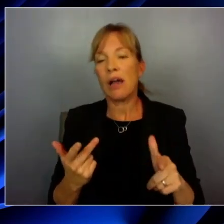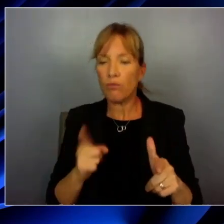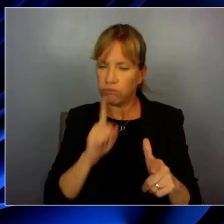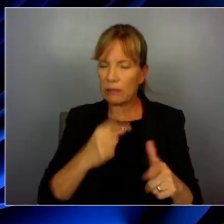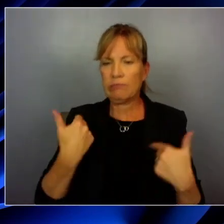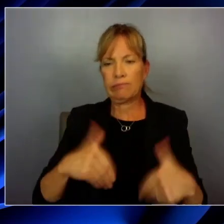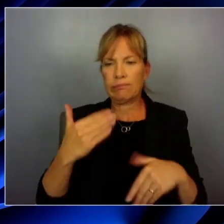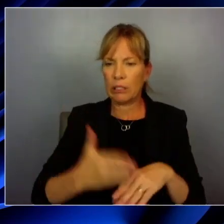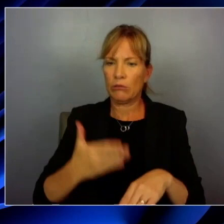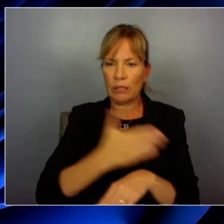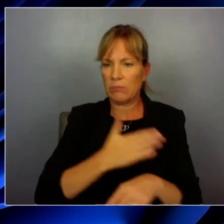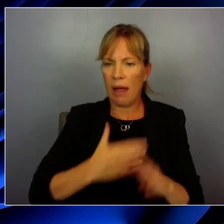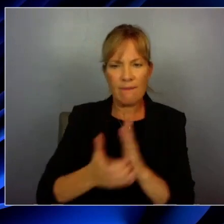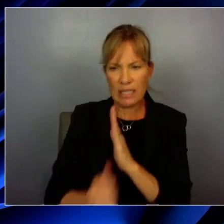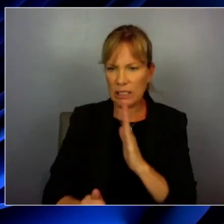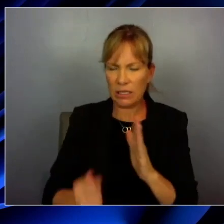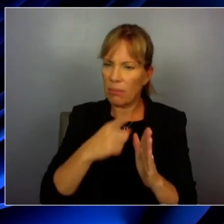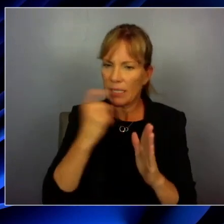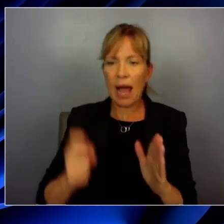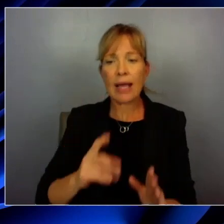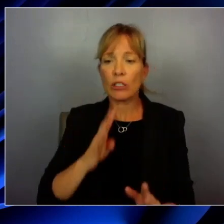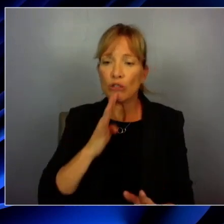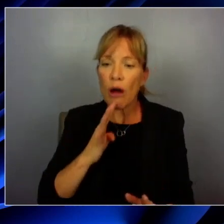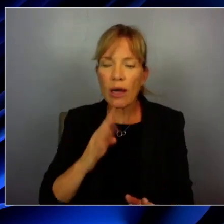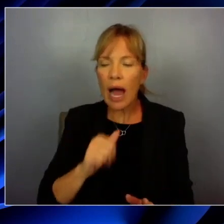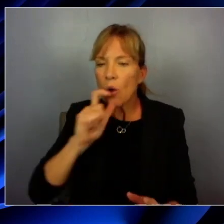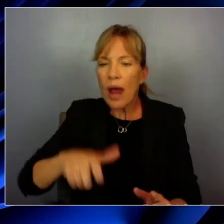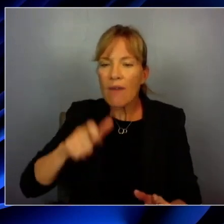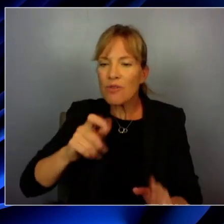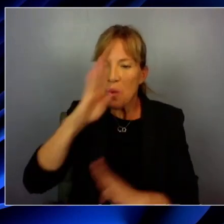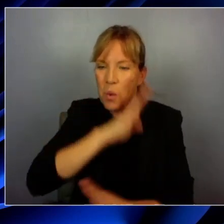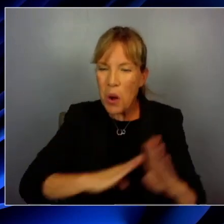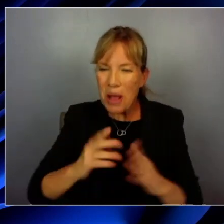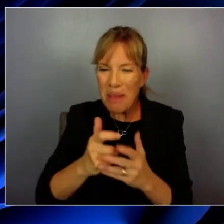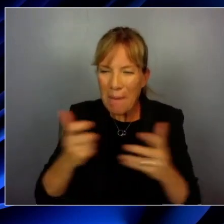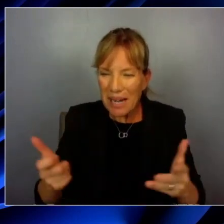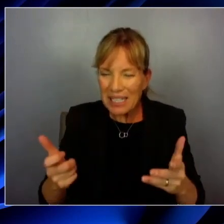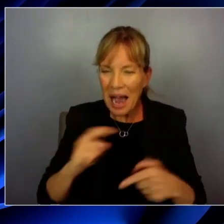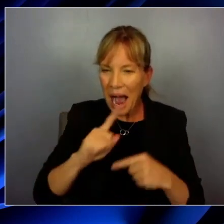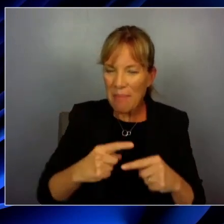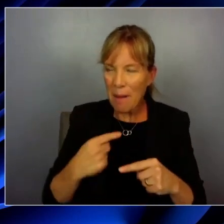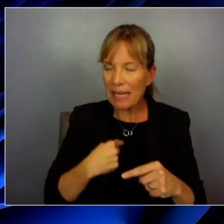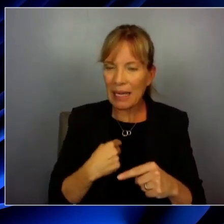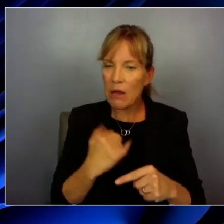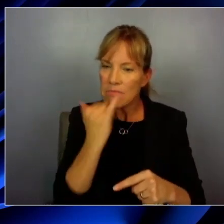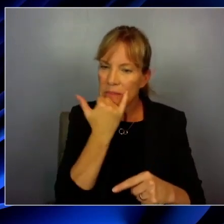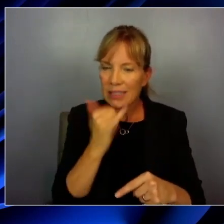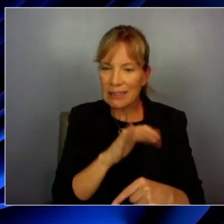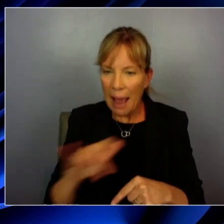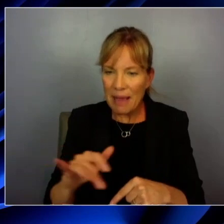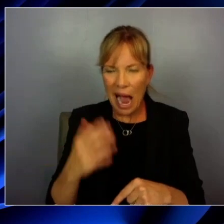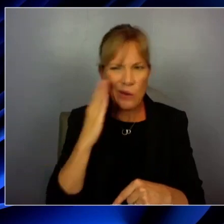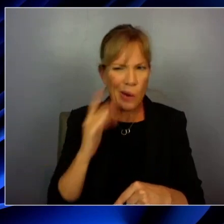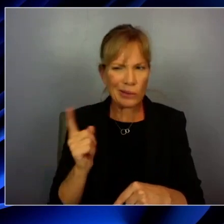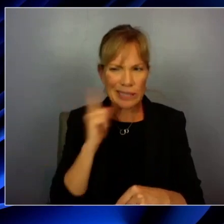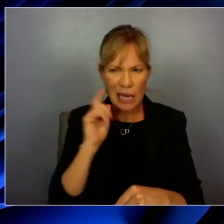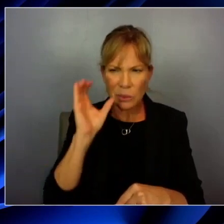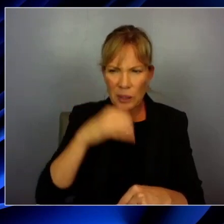because I can talk to it and I don't really have to worry as much about me mistyping something. I know that sounds weird, but I think I've started to switch